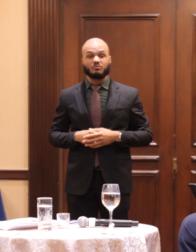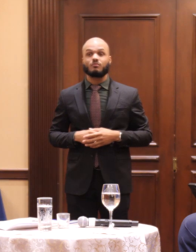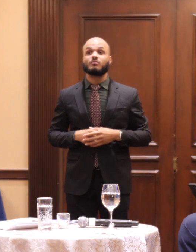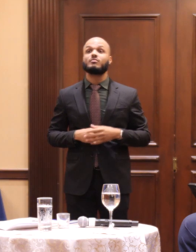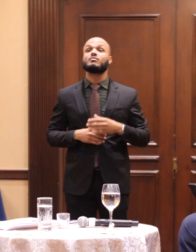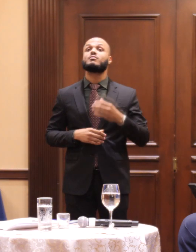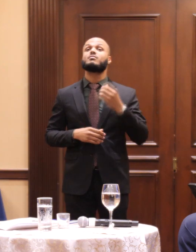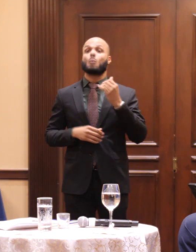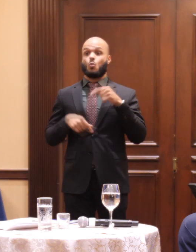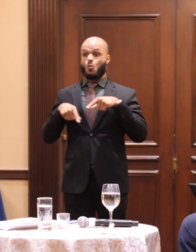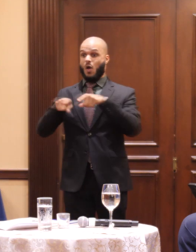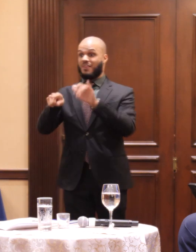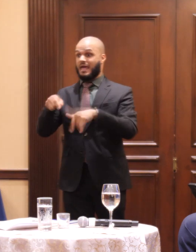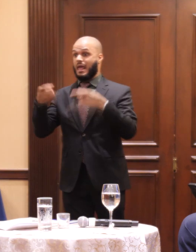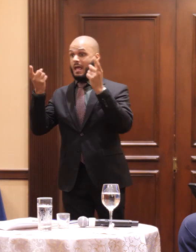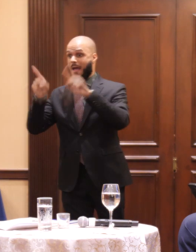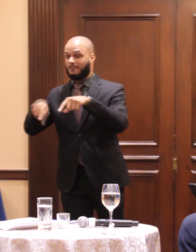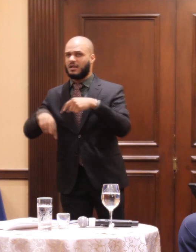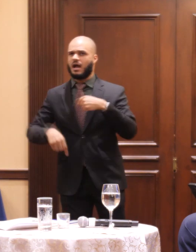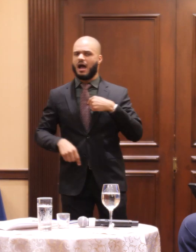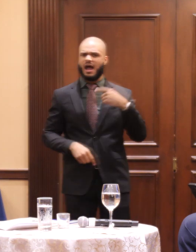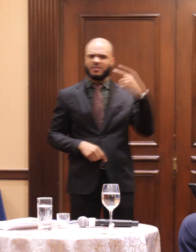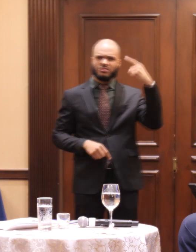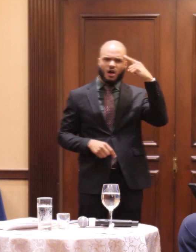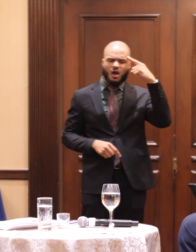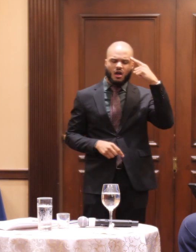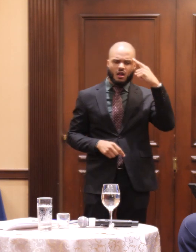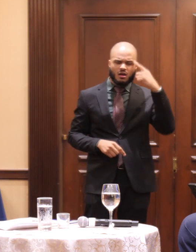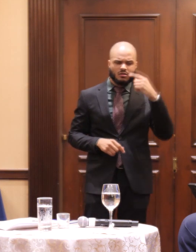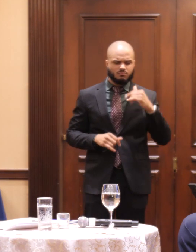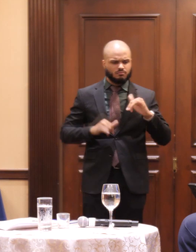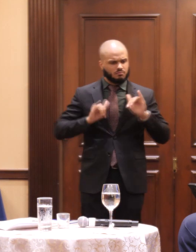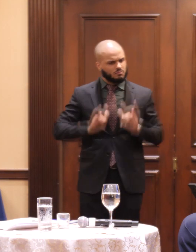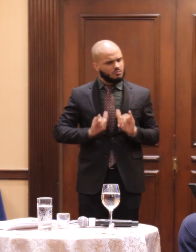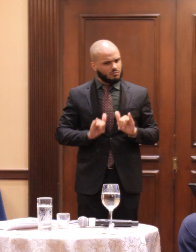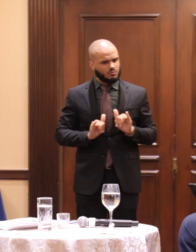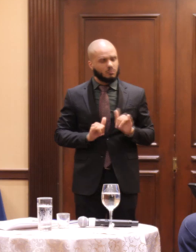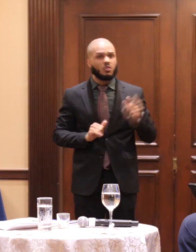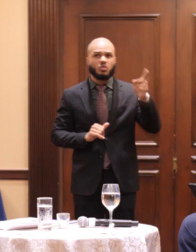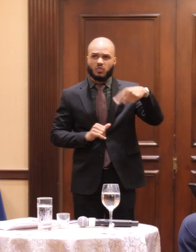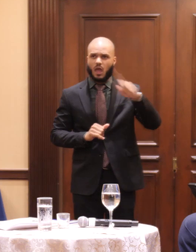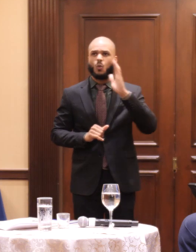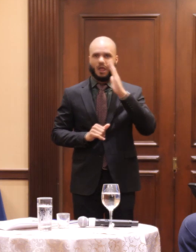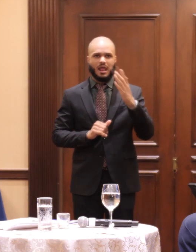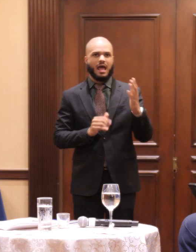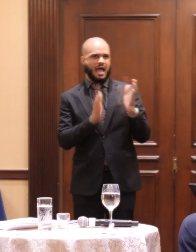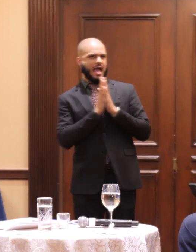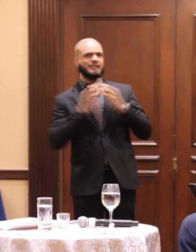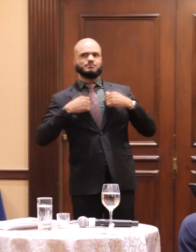I'm thinking at some point they're going to ask me to draft something because I'm their only lawyer.